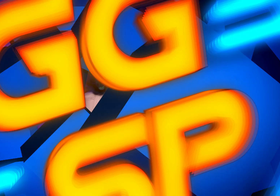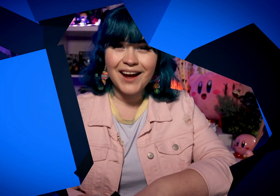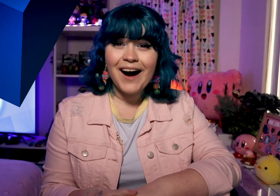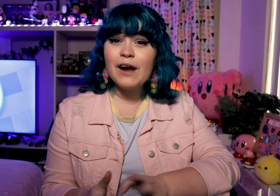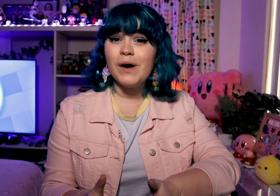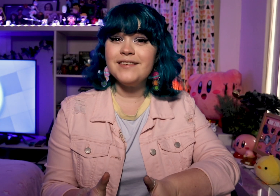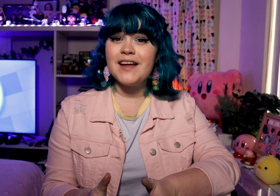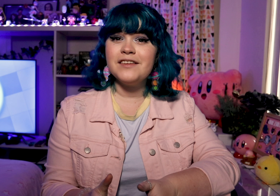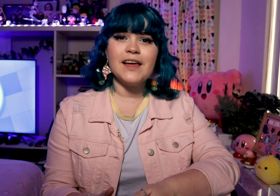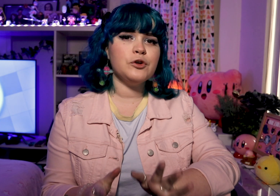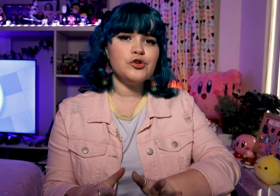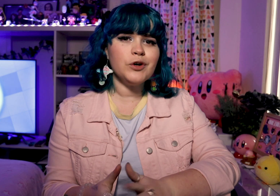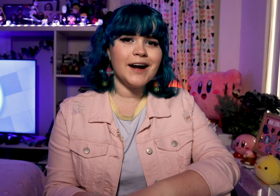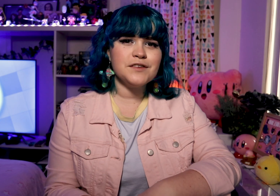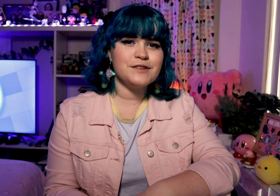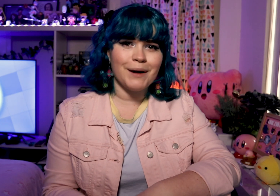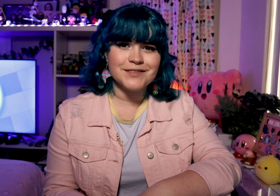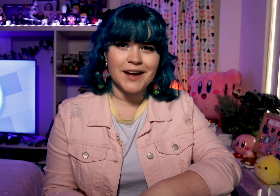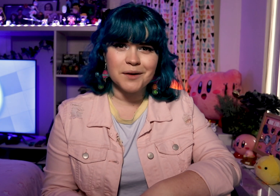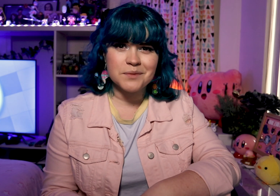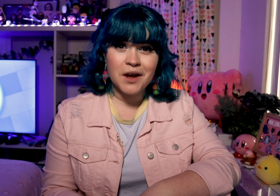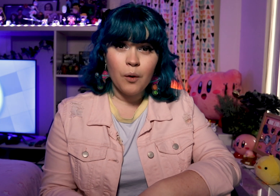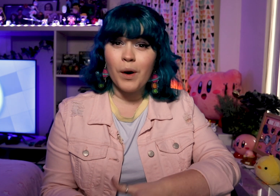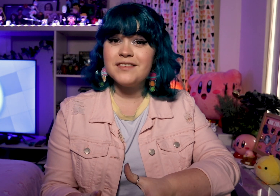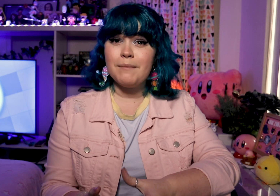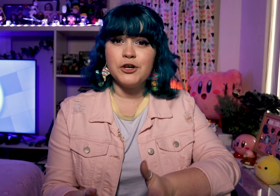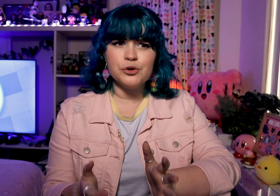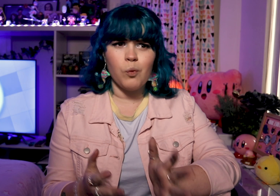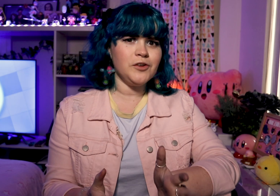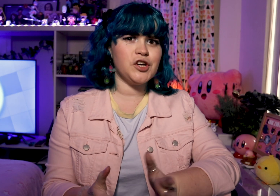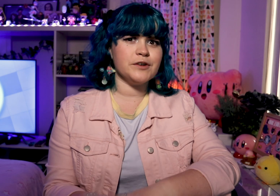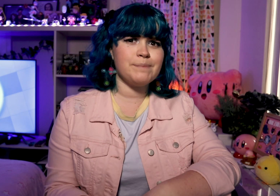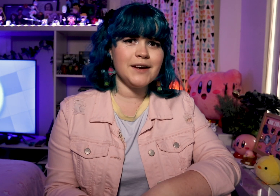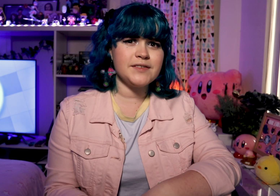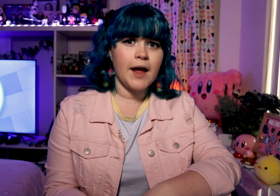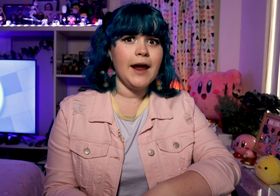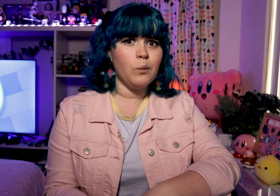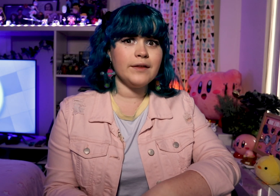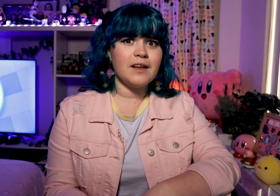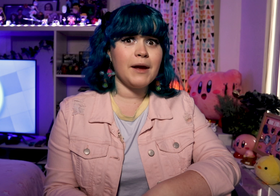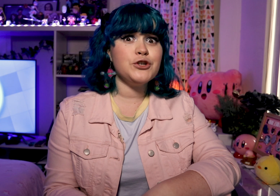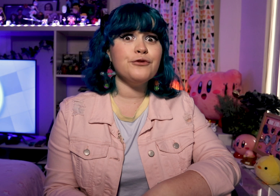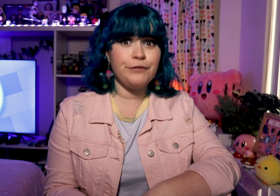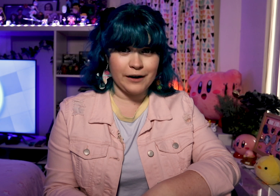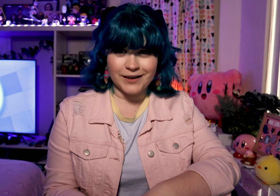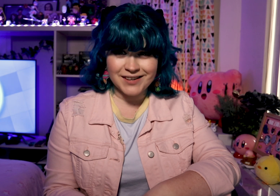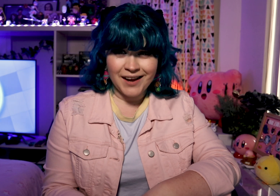I once said that there were two kinds of space games - ones that made you want to go to space and ones that made you fear it.